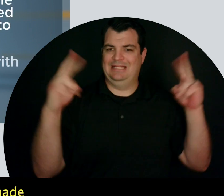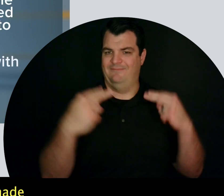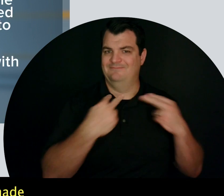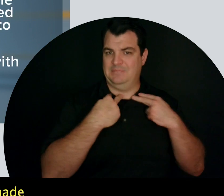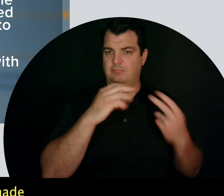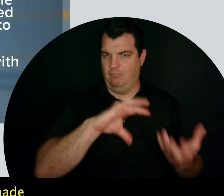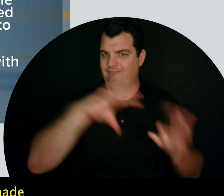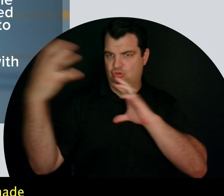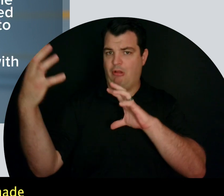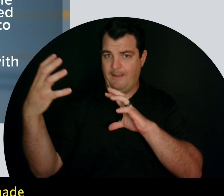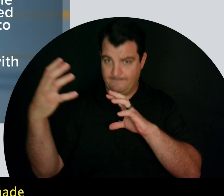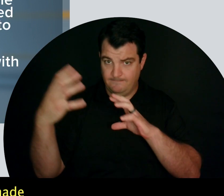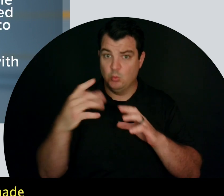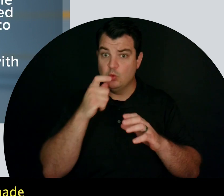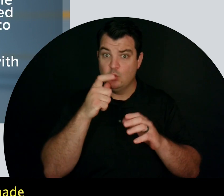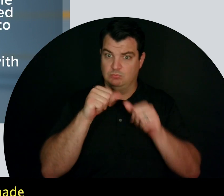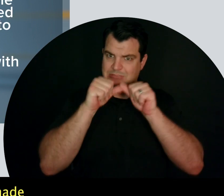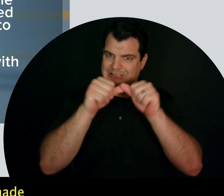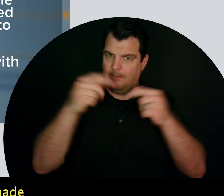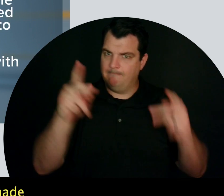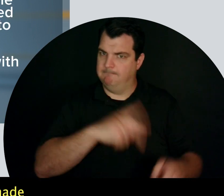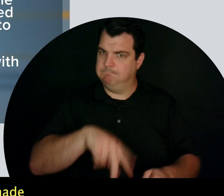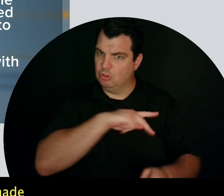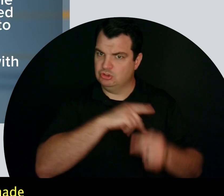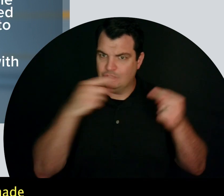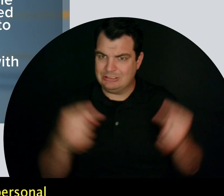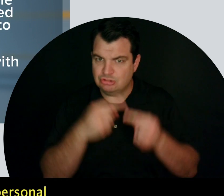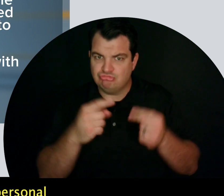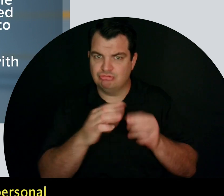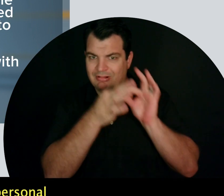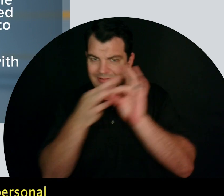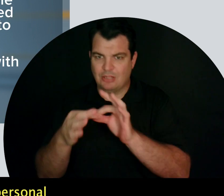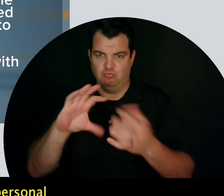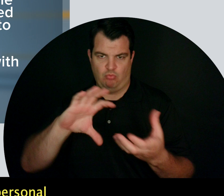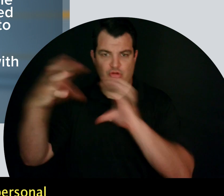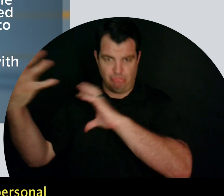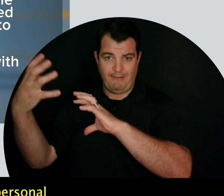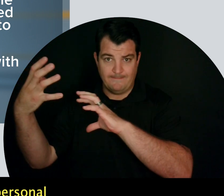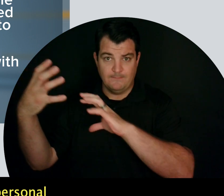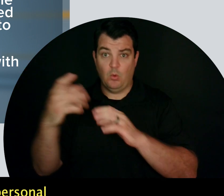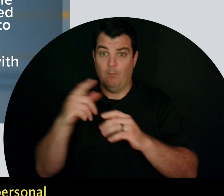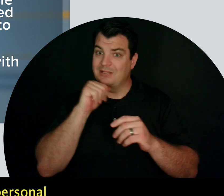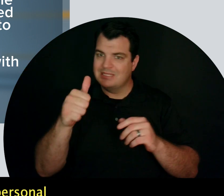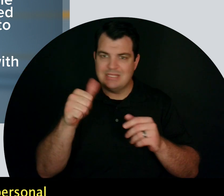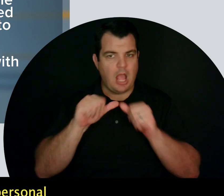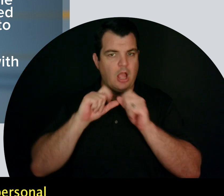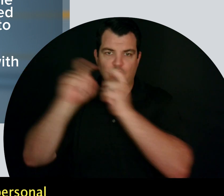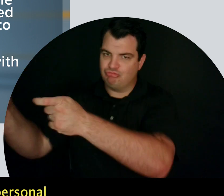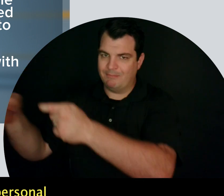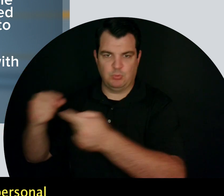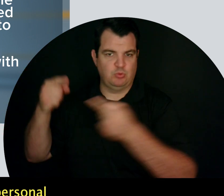may only be made by an innocent victim of crime who sustained a personal injury, did not contribute to the injury